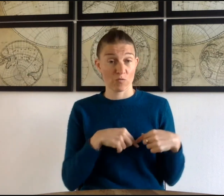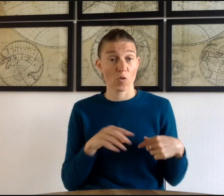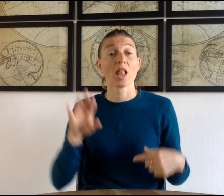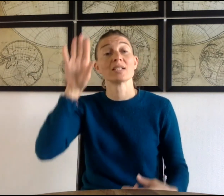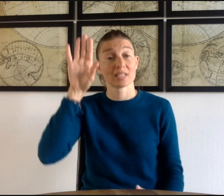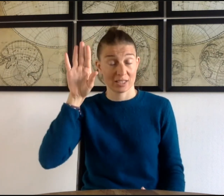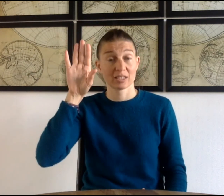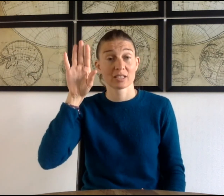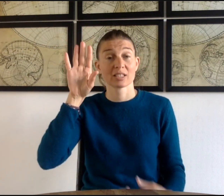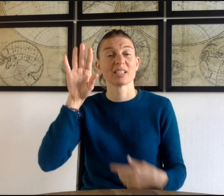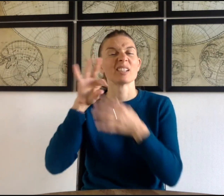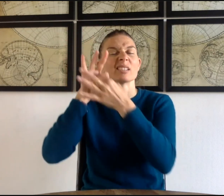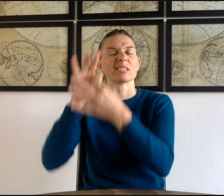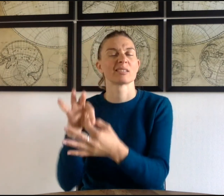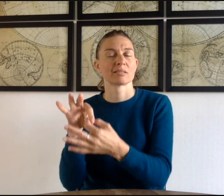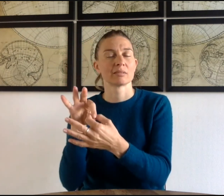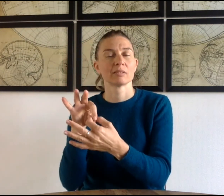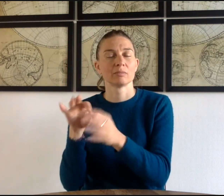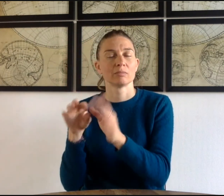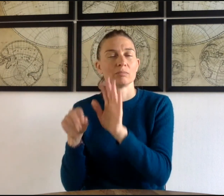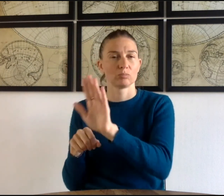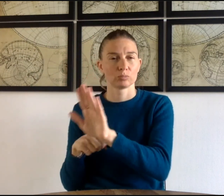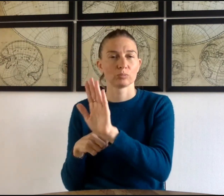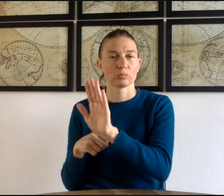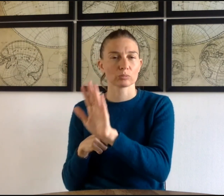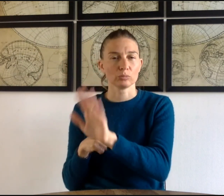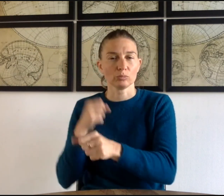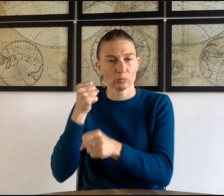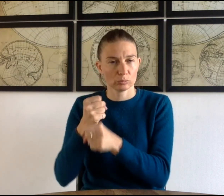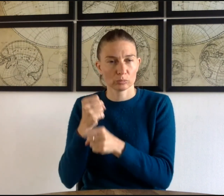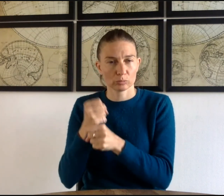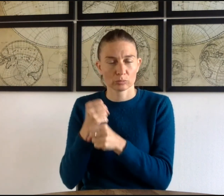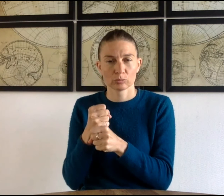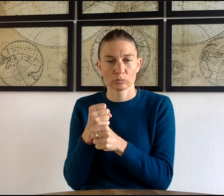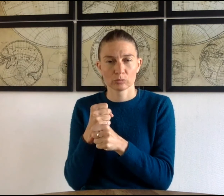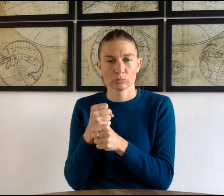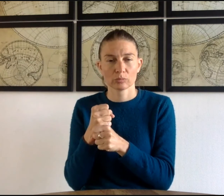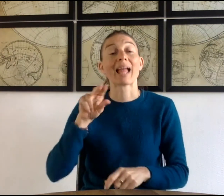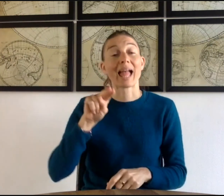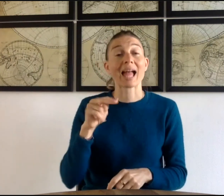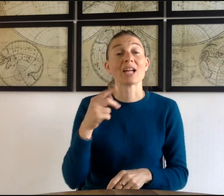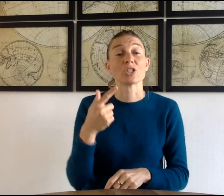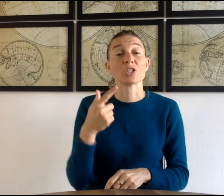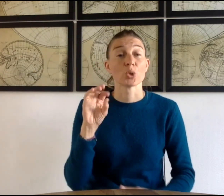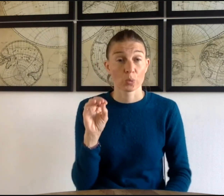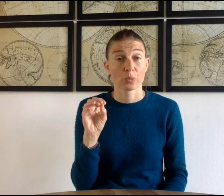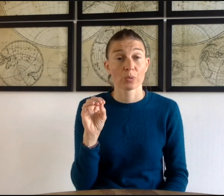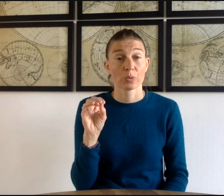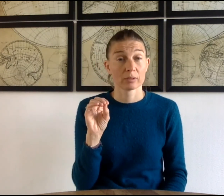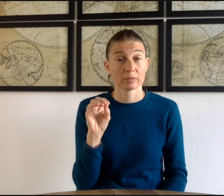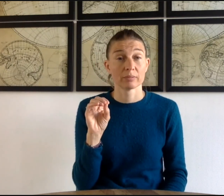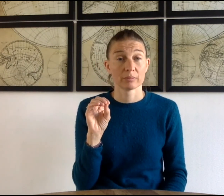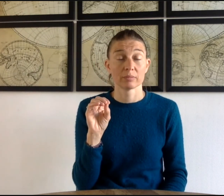in the framework of his job in an NGO in his city